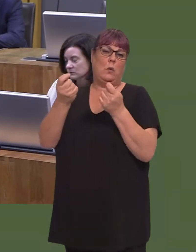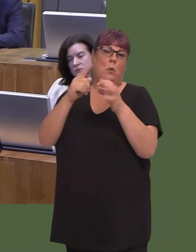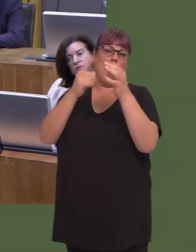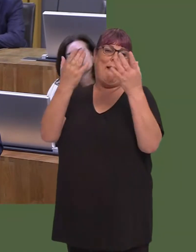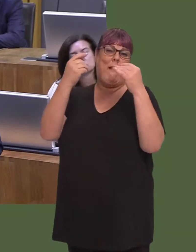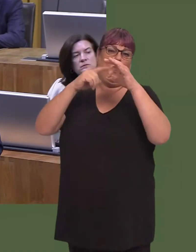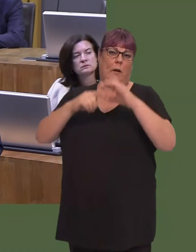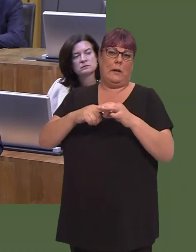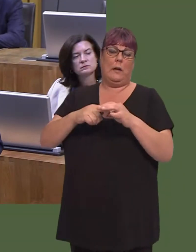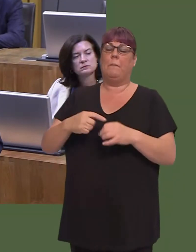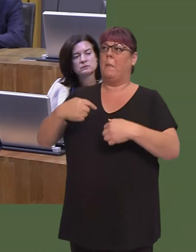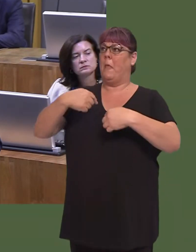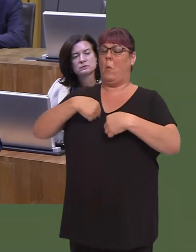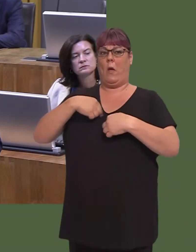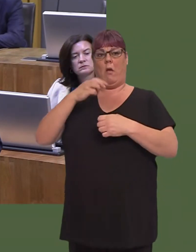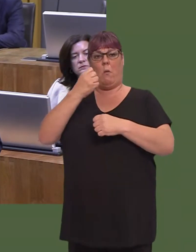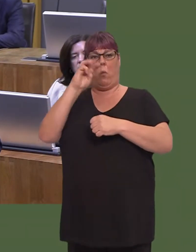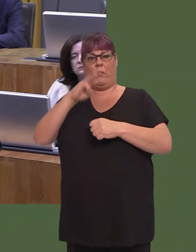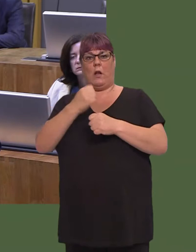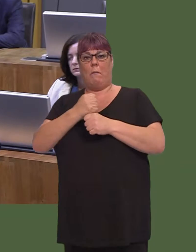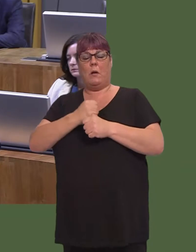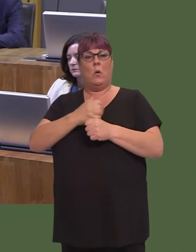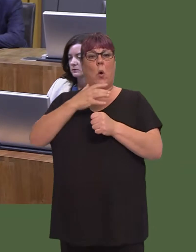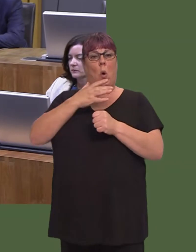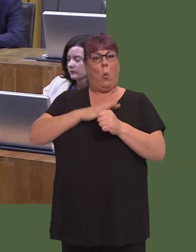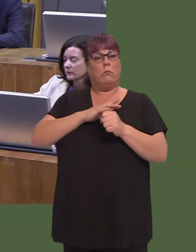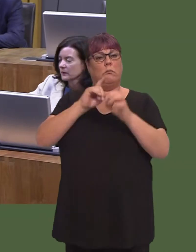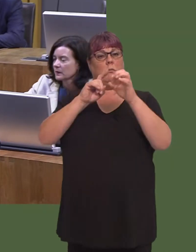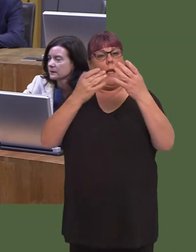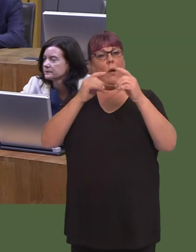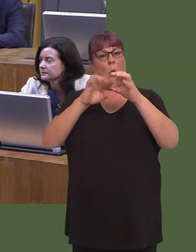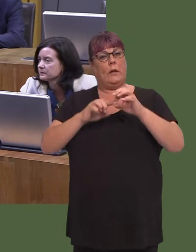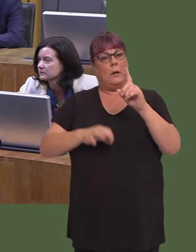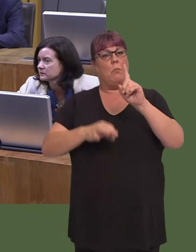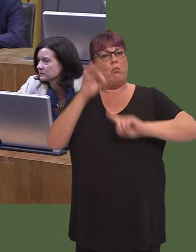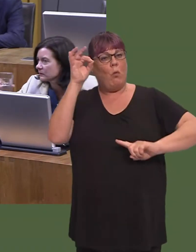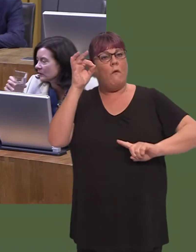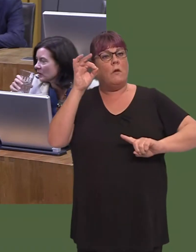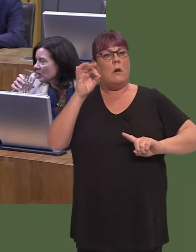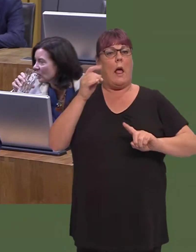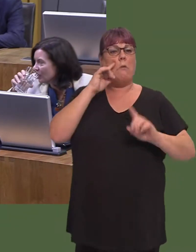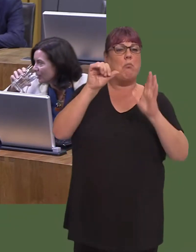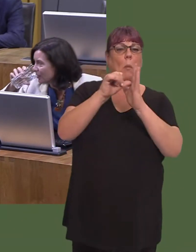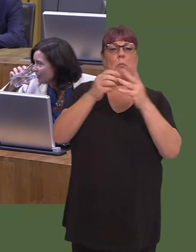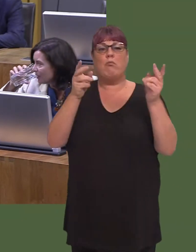David Melding AM: So much for the future generations Act. Bethan Sayed AM: Rydw i'n cydnabod bod eich Llywodraeth chi'n gwneud astudiaeth annibynnol